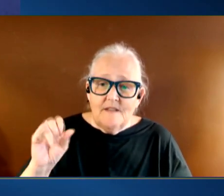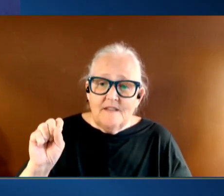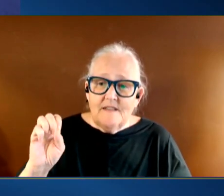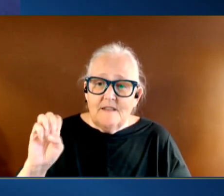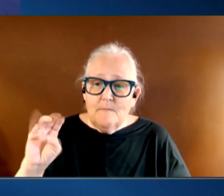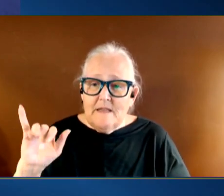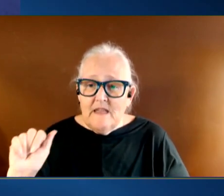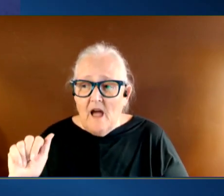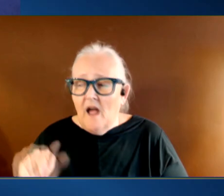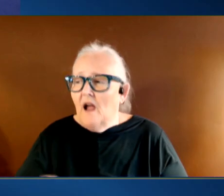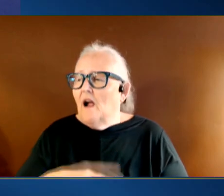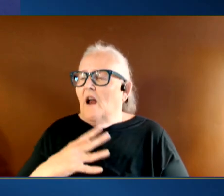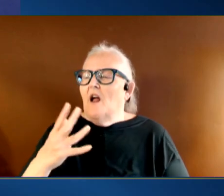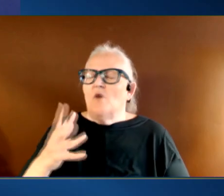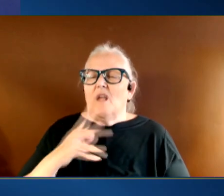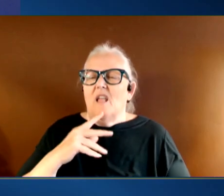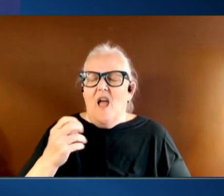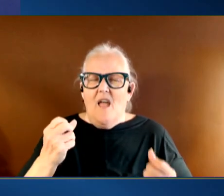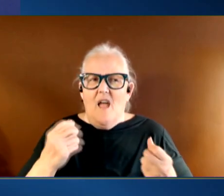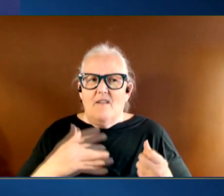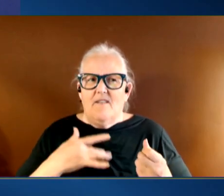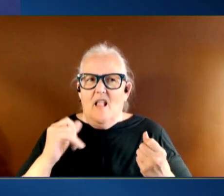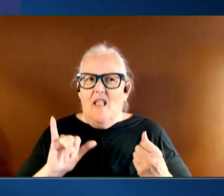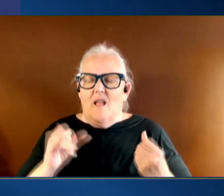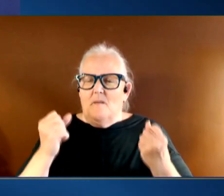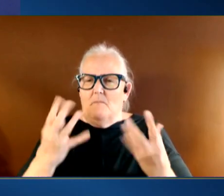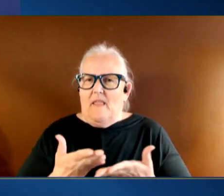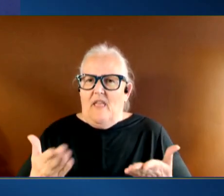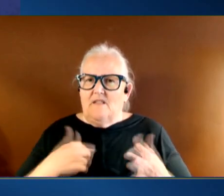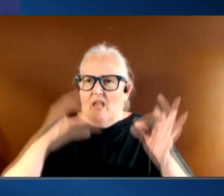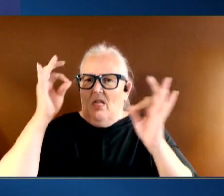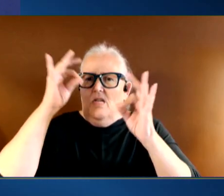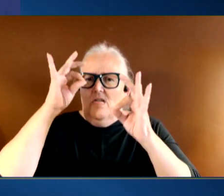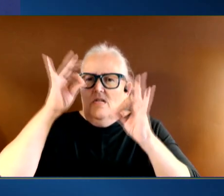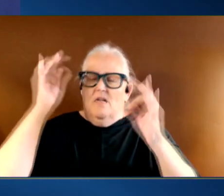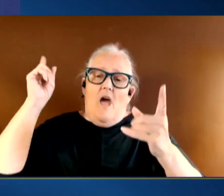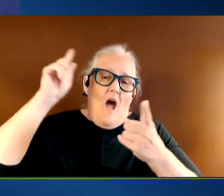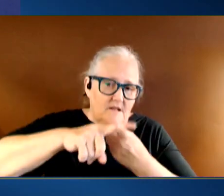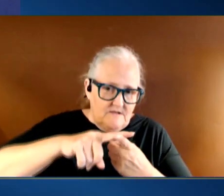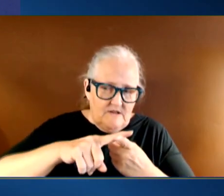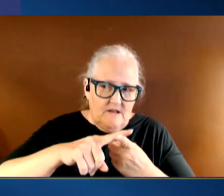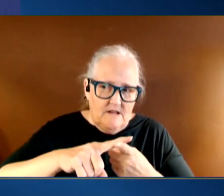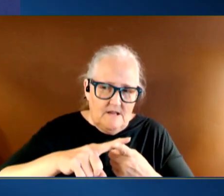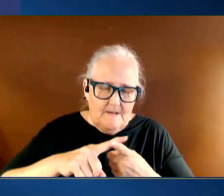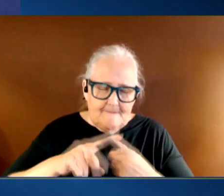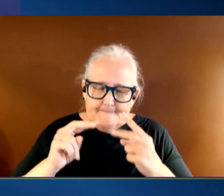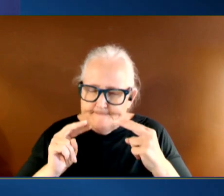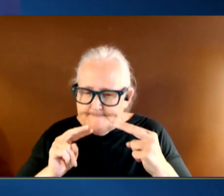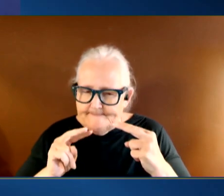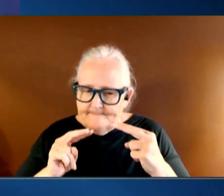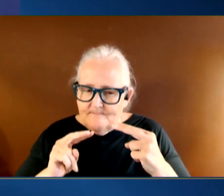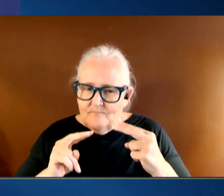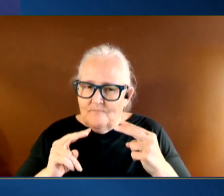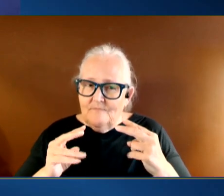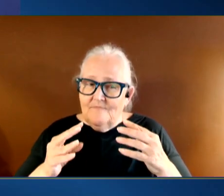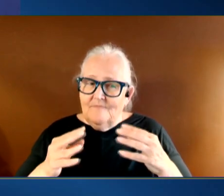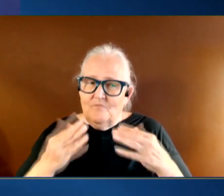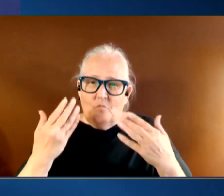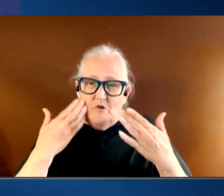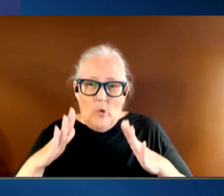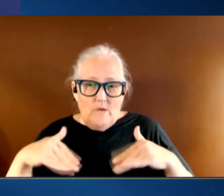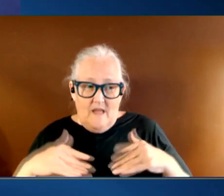much I didn't know. And until we knew we both had trait, then people in my community kind